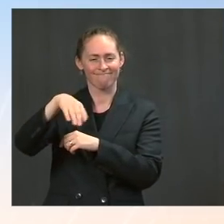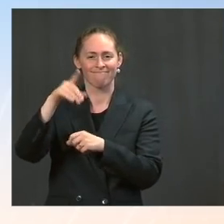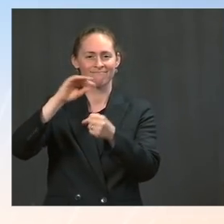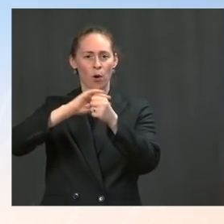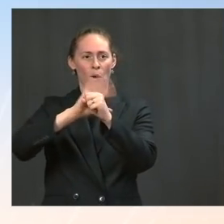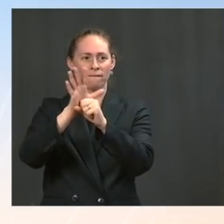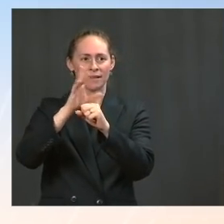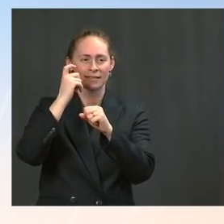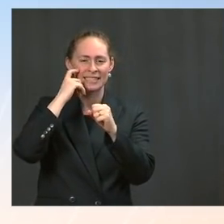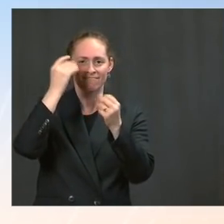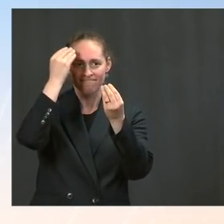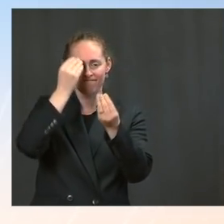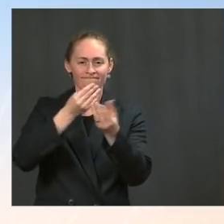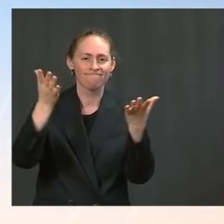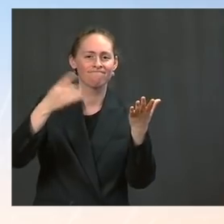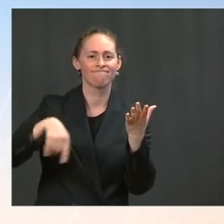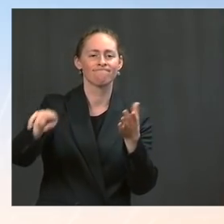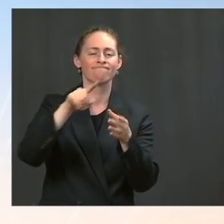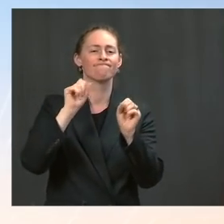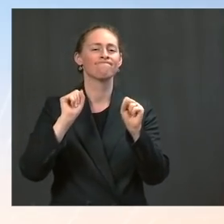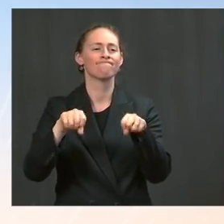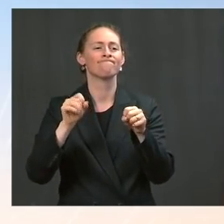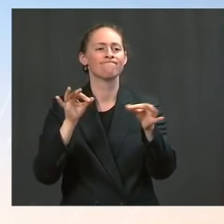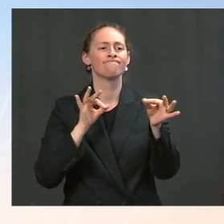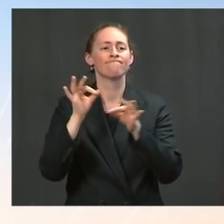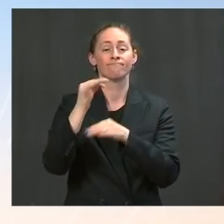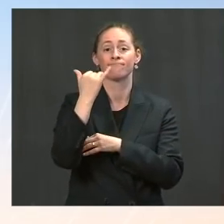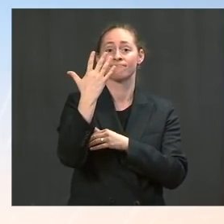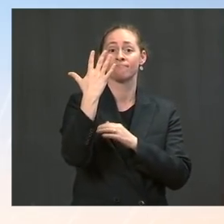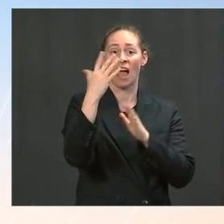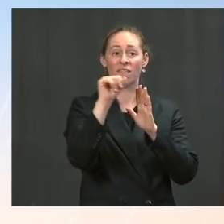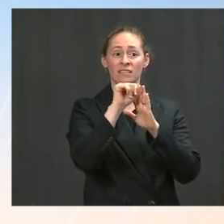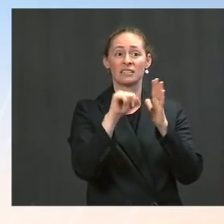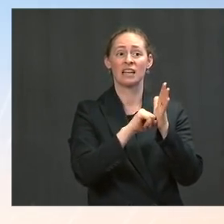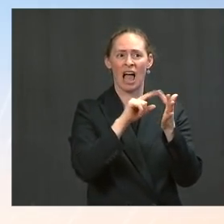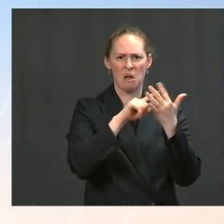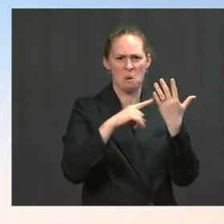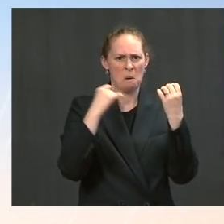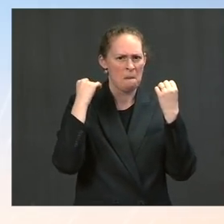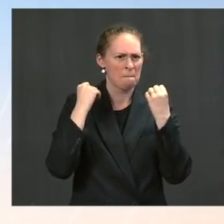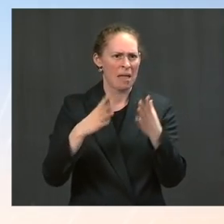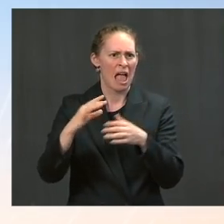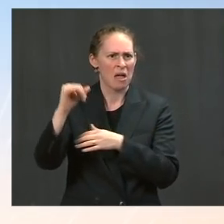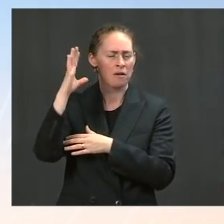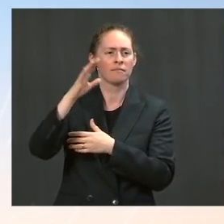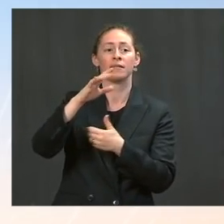in the past week, the five states with the highest case rates -- Arkansas, Florida, Louisiana, Missouri, and Nevada --